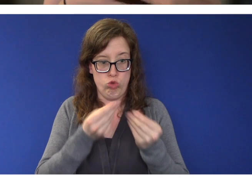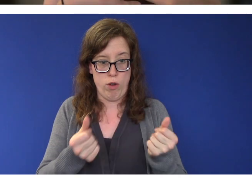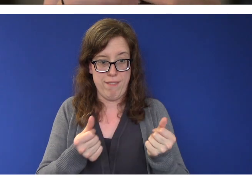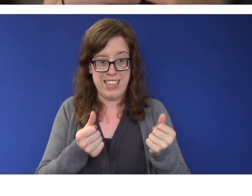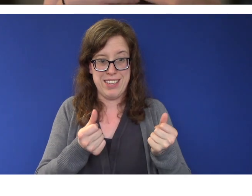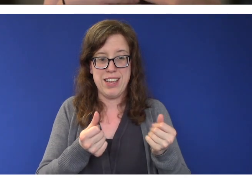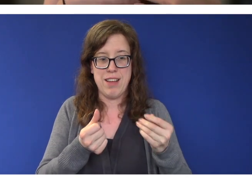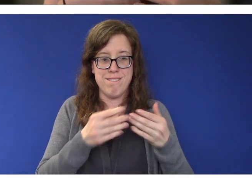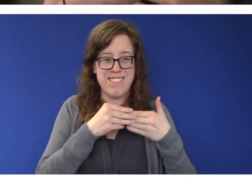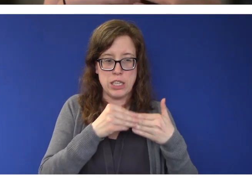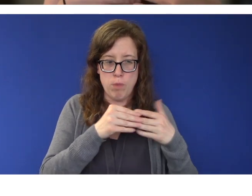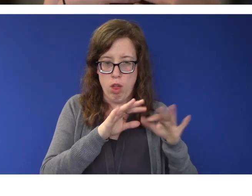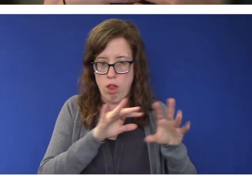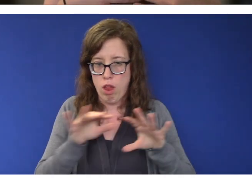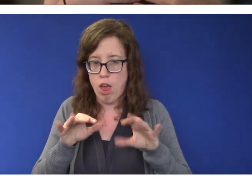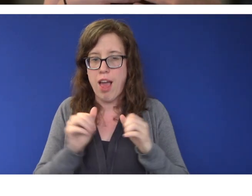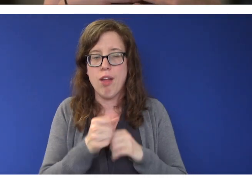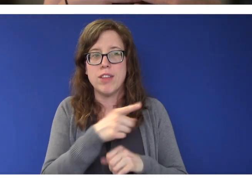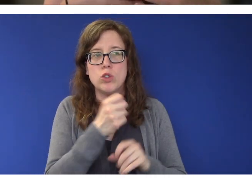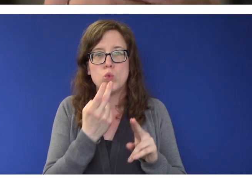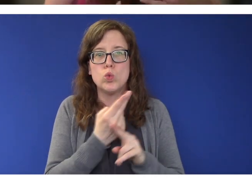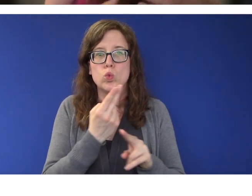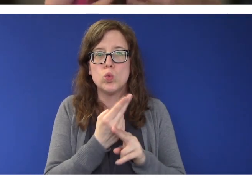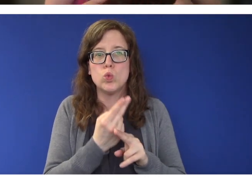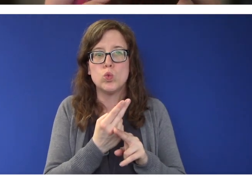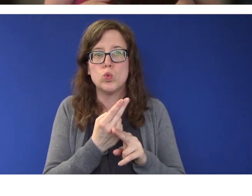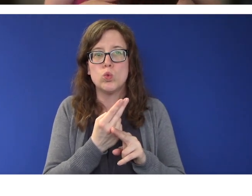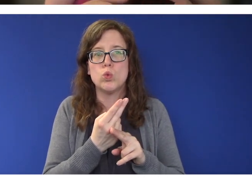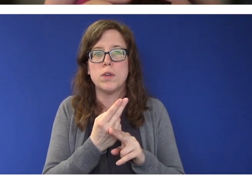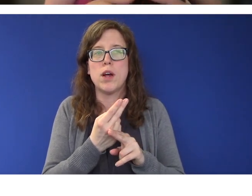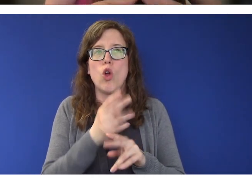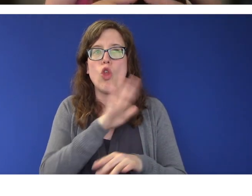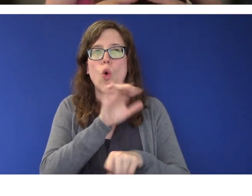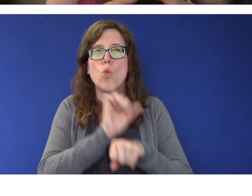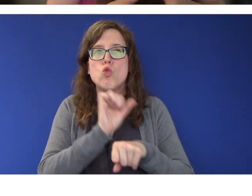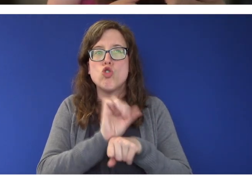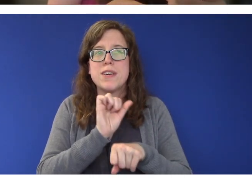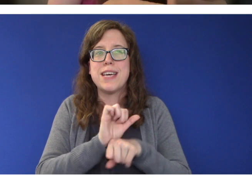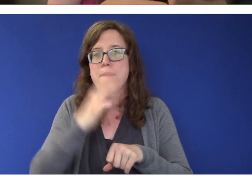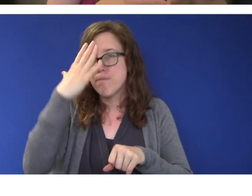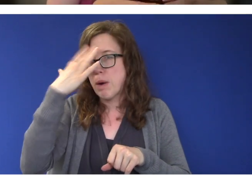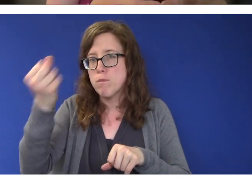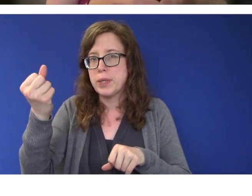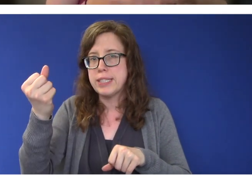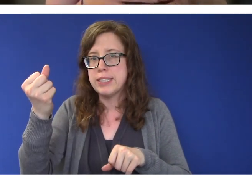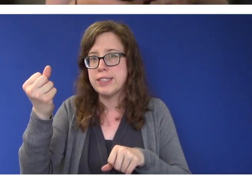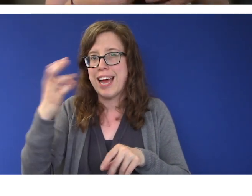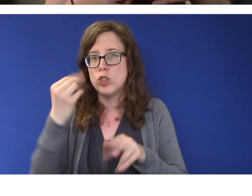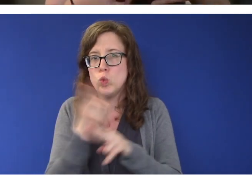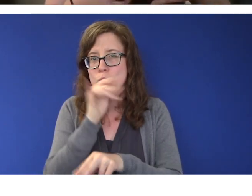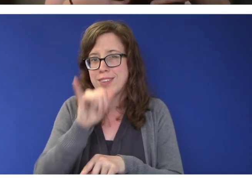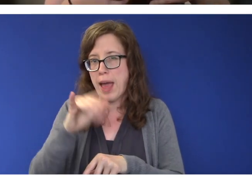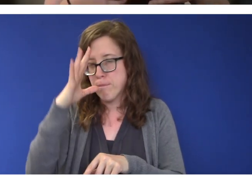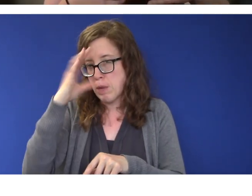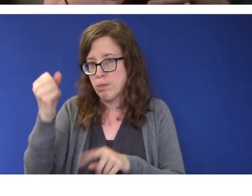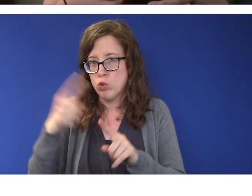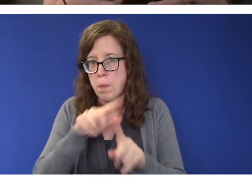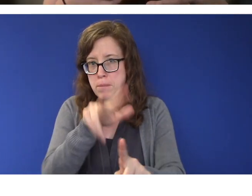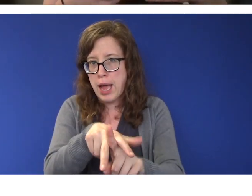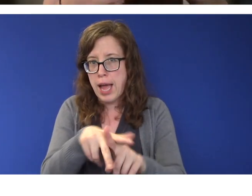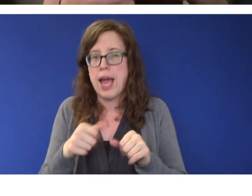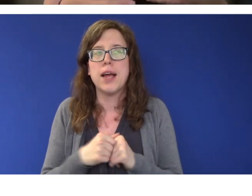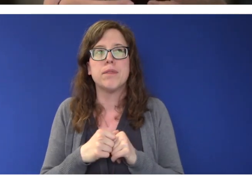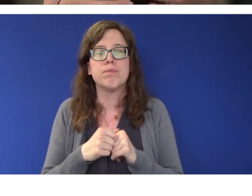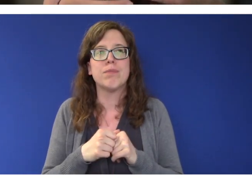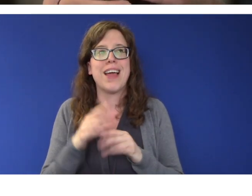how they're able to use and access working memory, how they are able to kind of